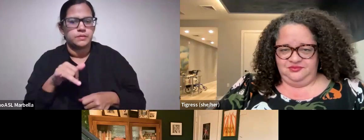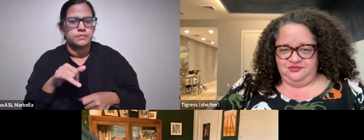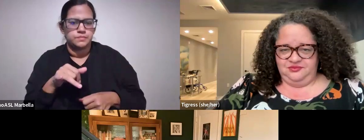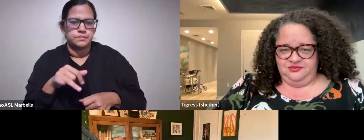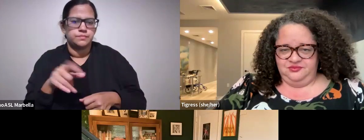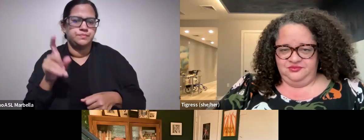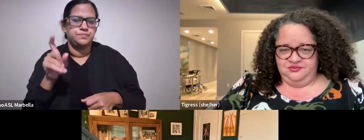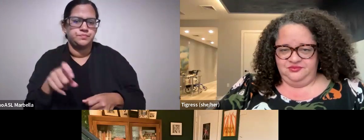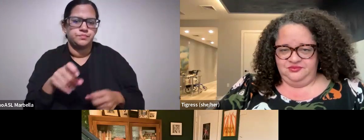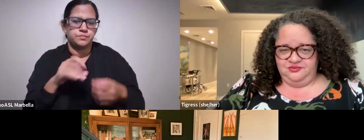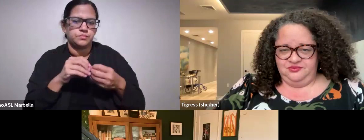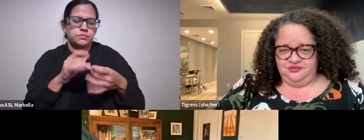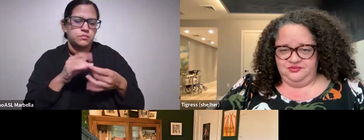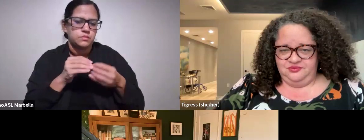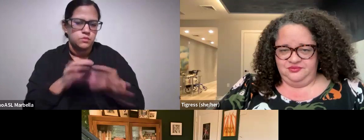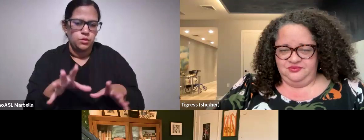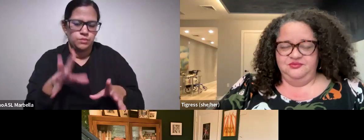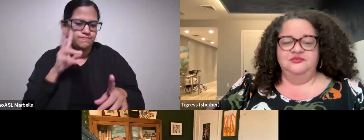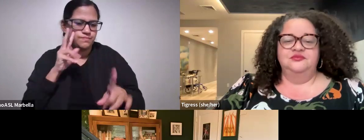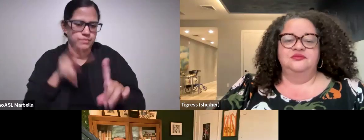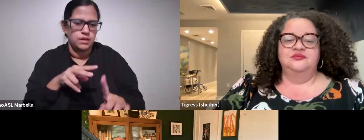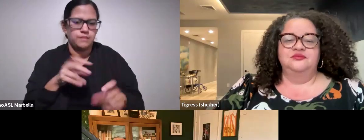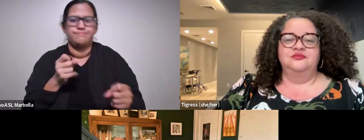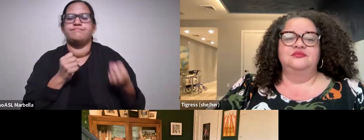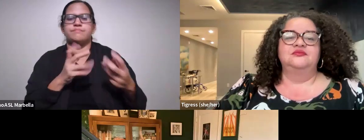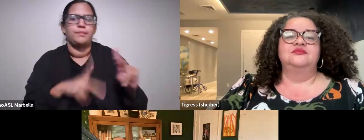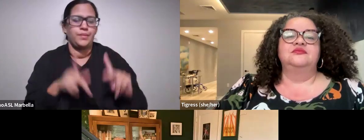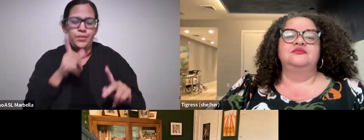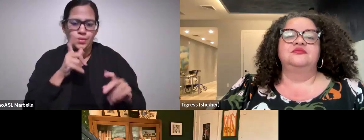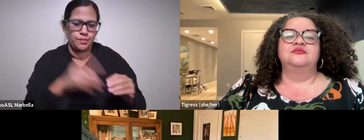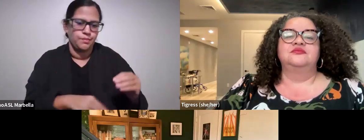One that we lose sight of is there are a ton of people who are way more gettable